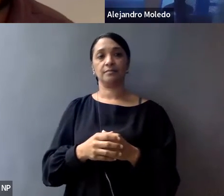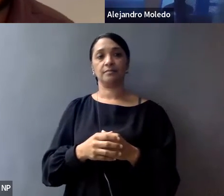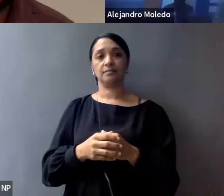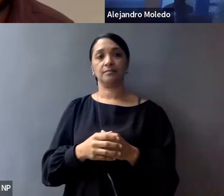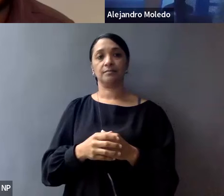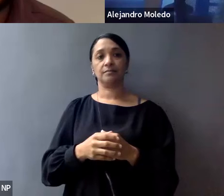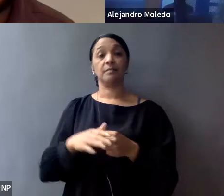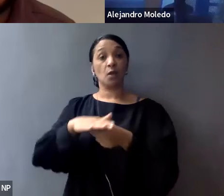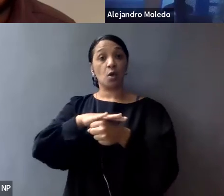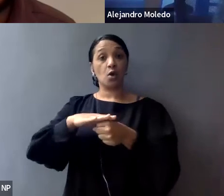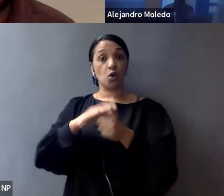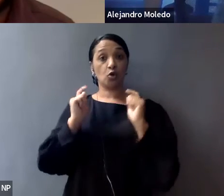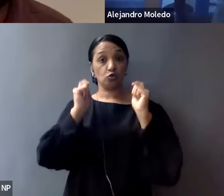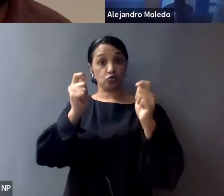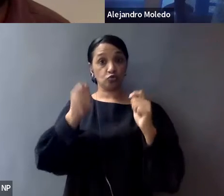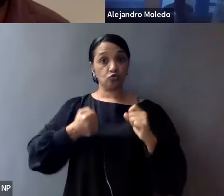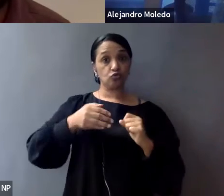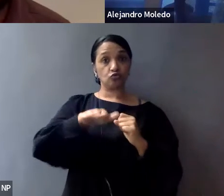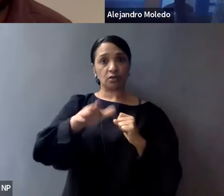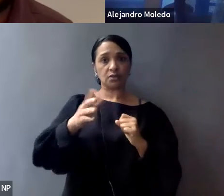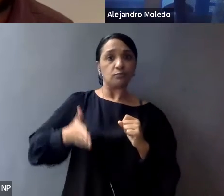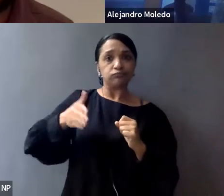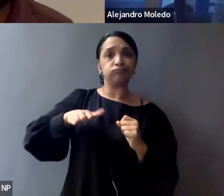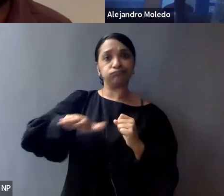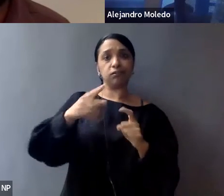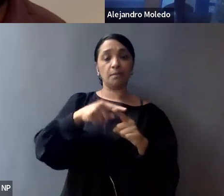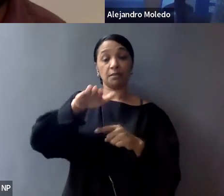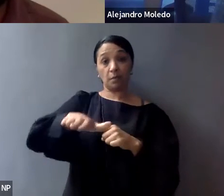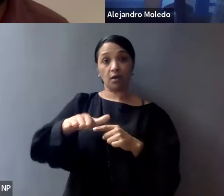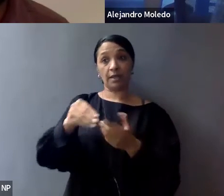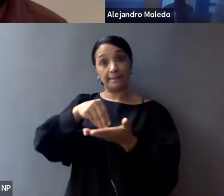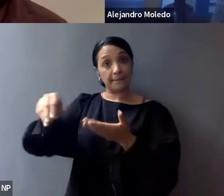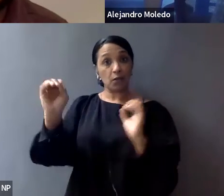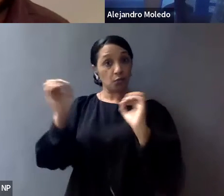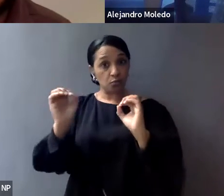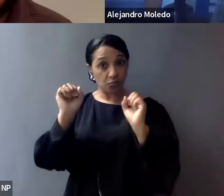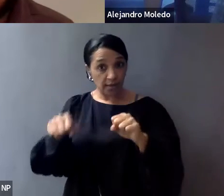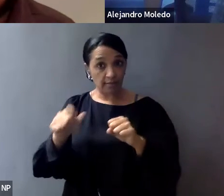to local transport services and parking to be part of the approach of the card.